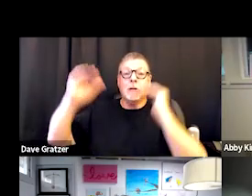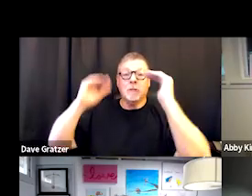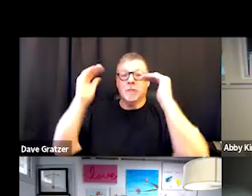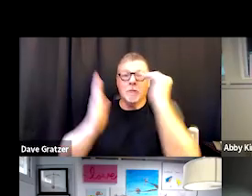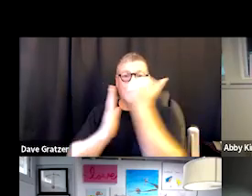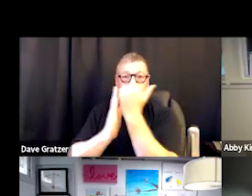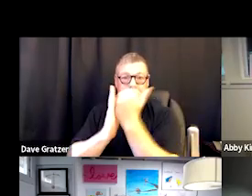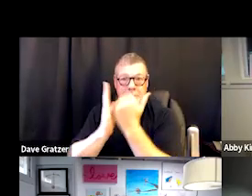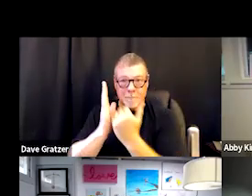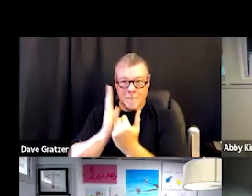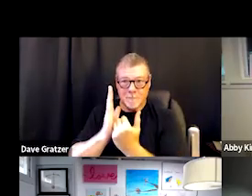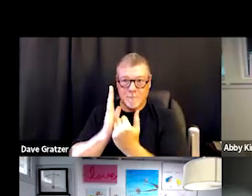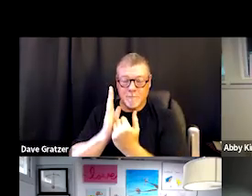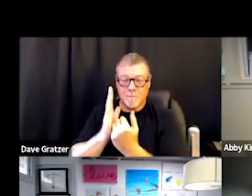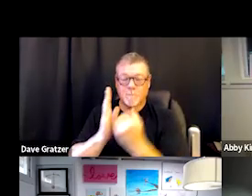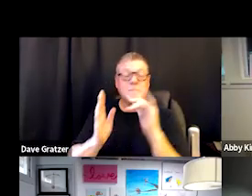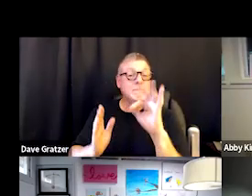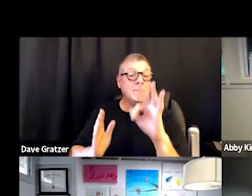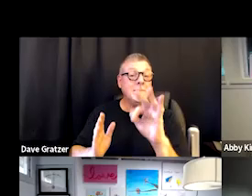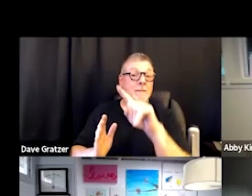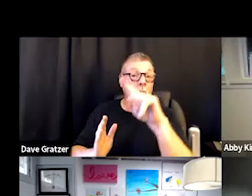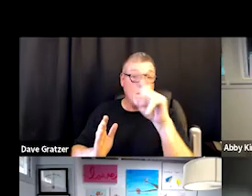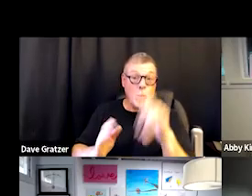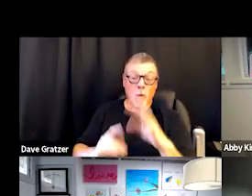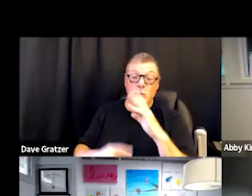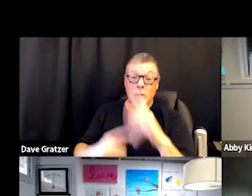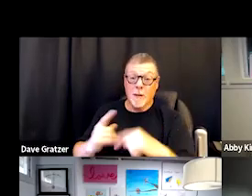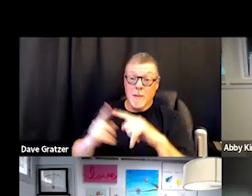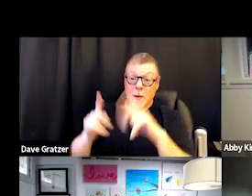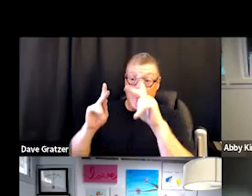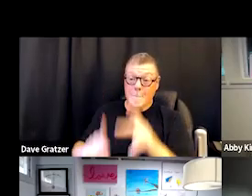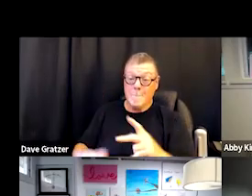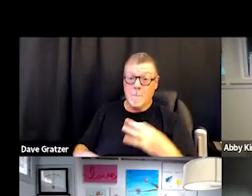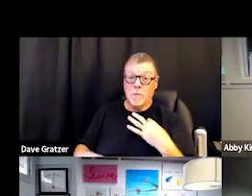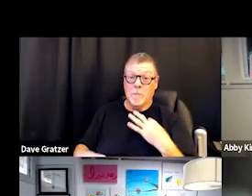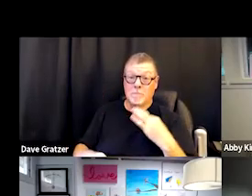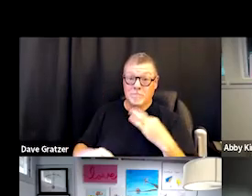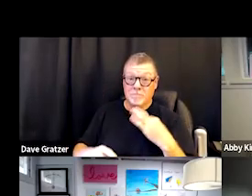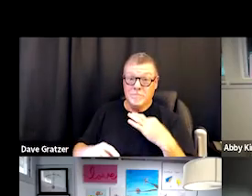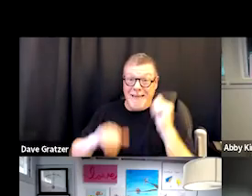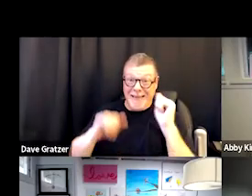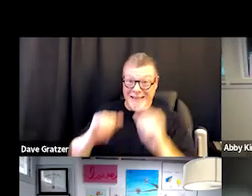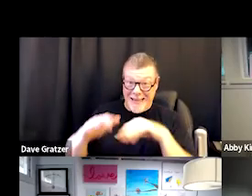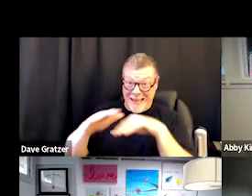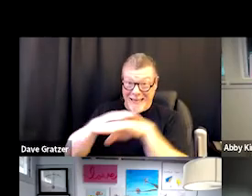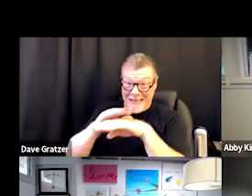So if you have a question about someone's eligibility for benefits, you should be looking in the POMS,